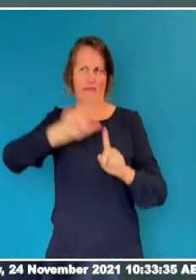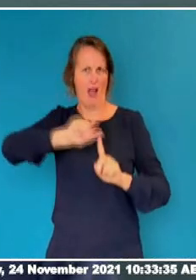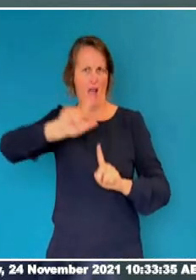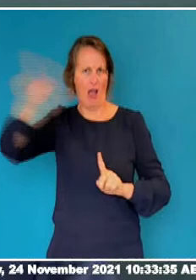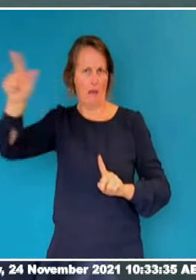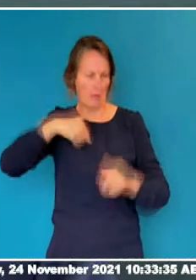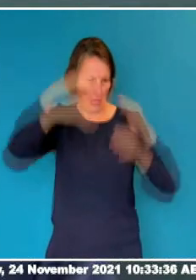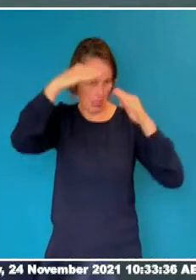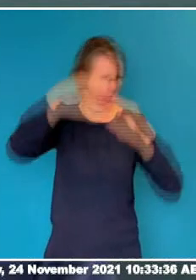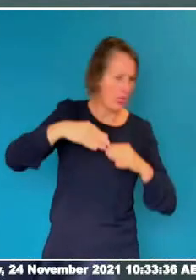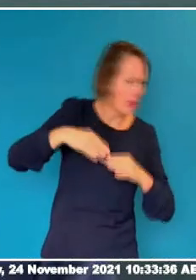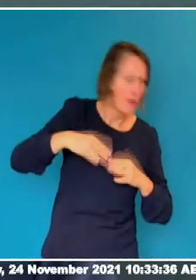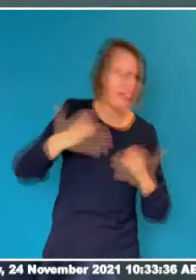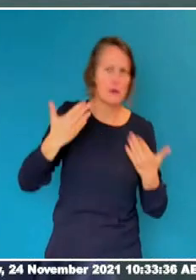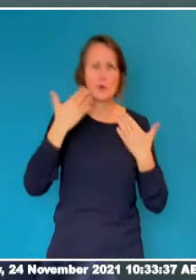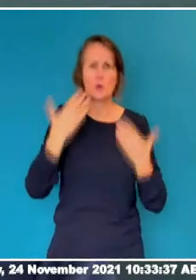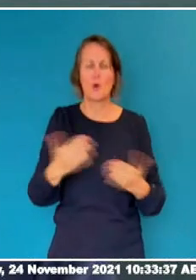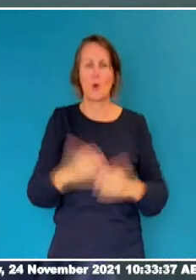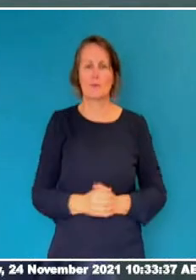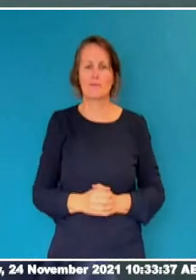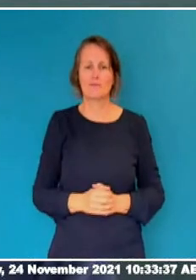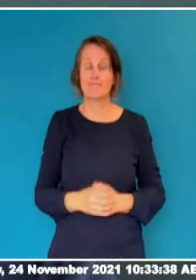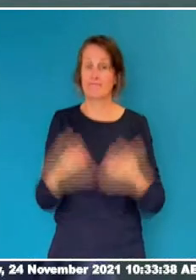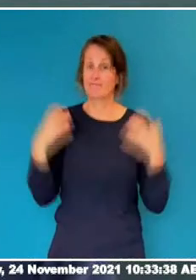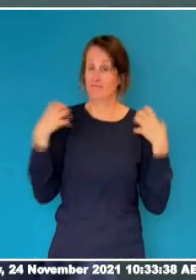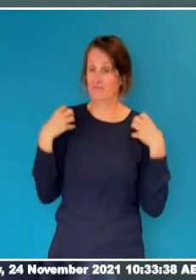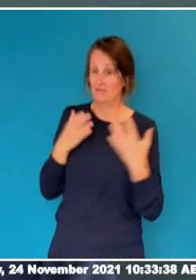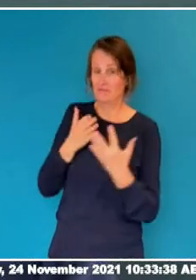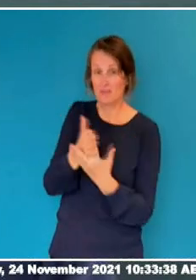And --- CHAIR: Doesn't that create the issue, Mr Cawood, that you are heavily